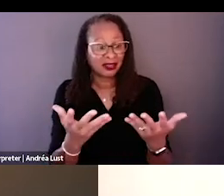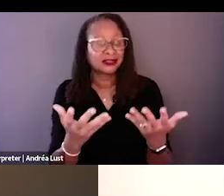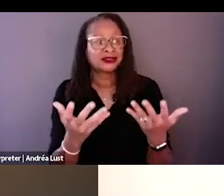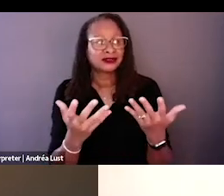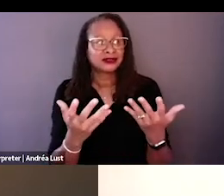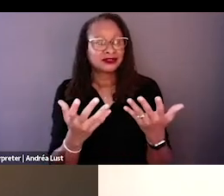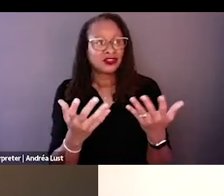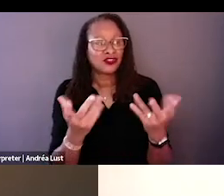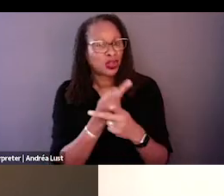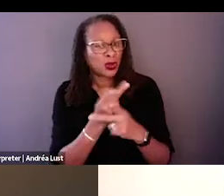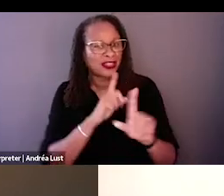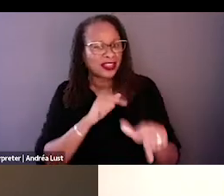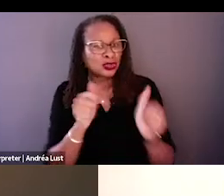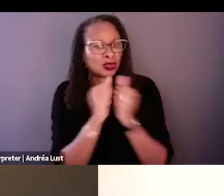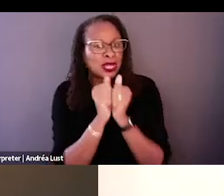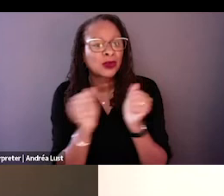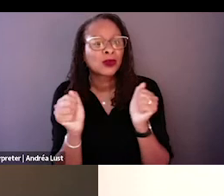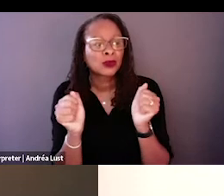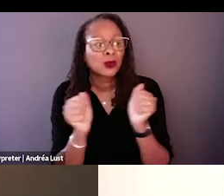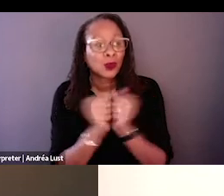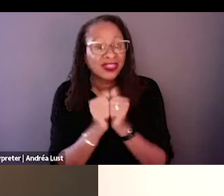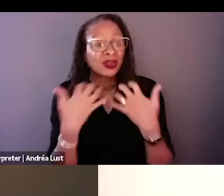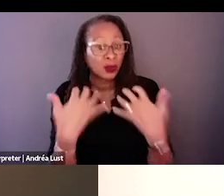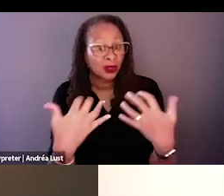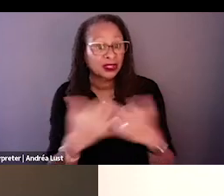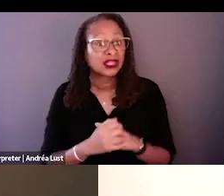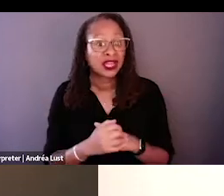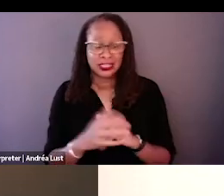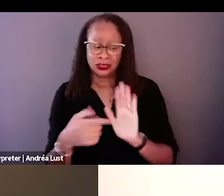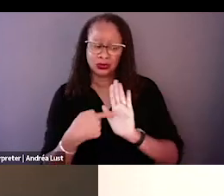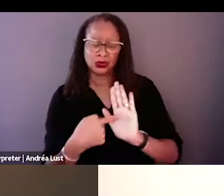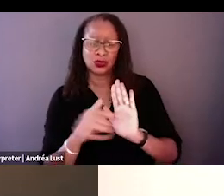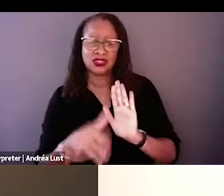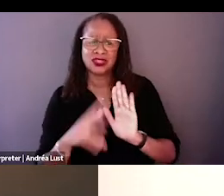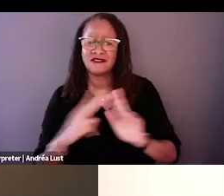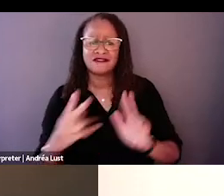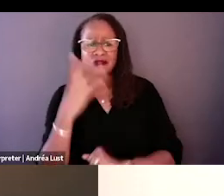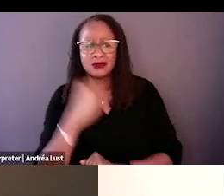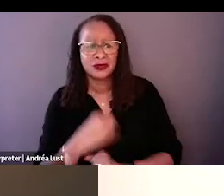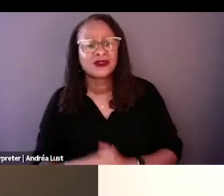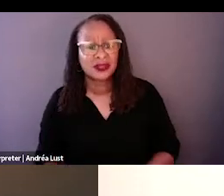They are living their lives without the knowledge that for most of them, their lives are going to